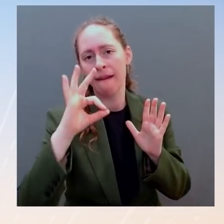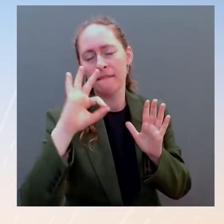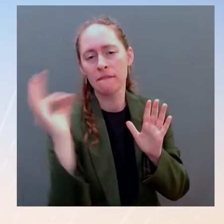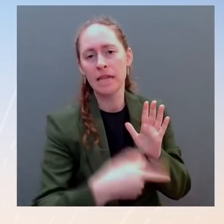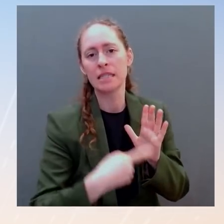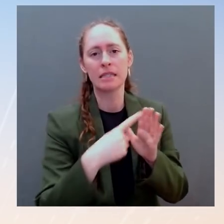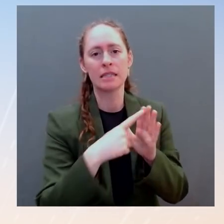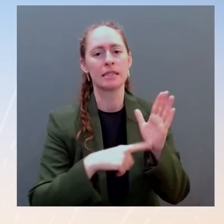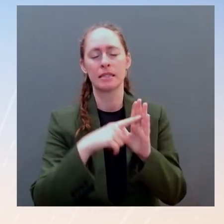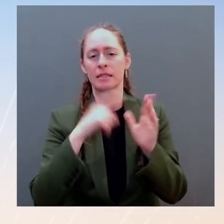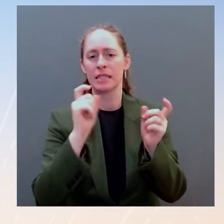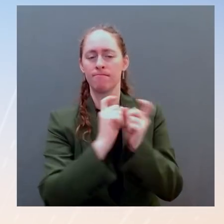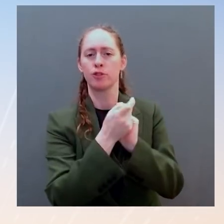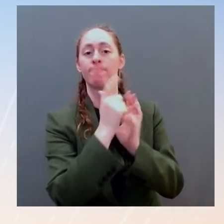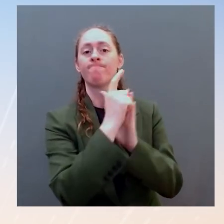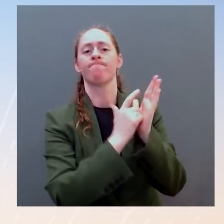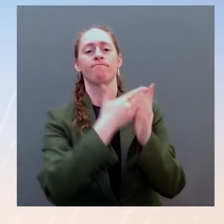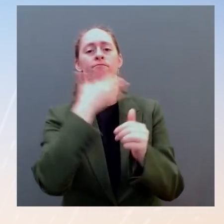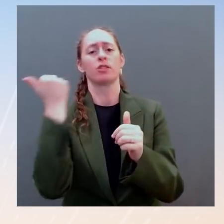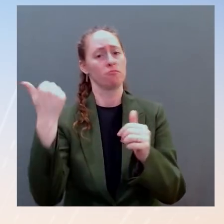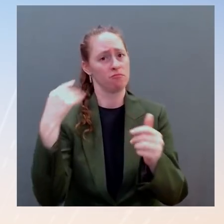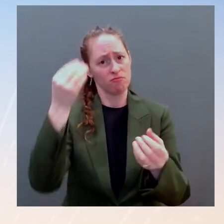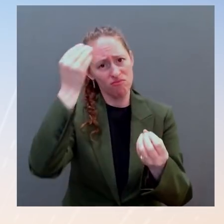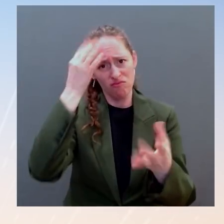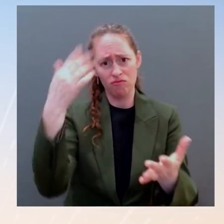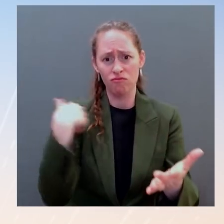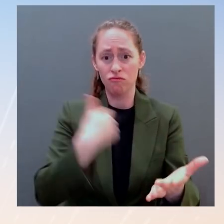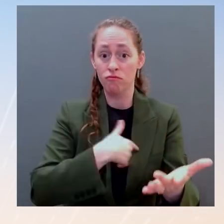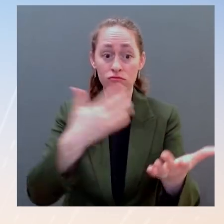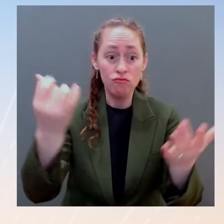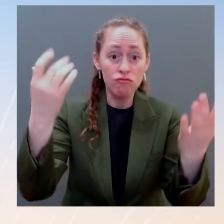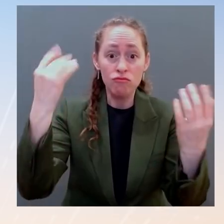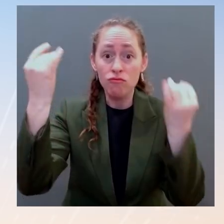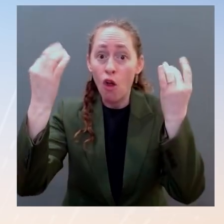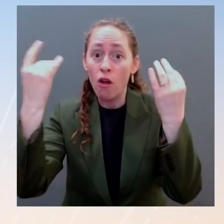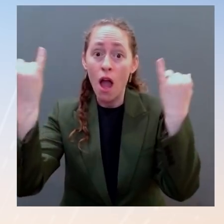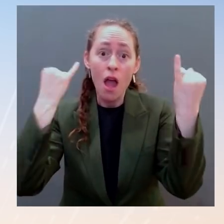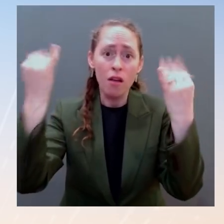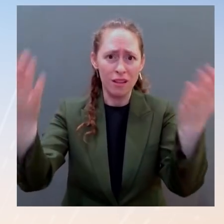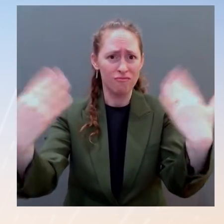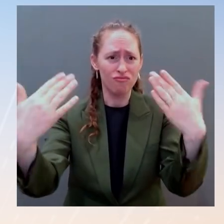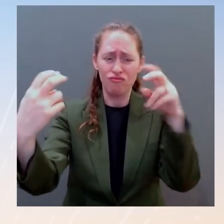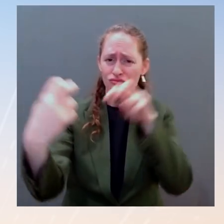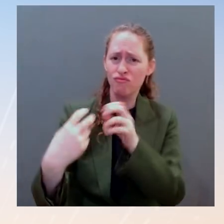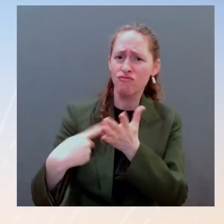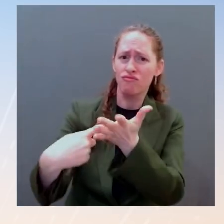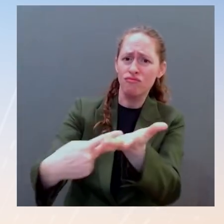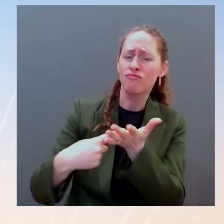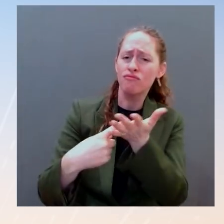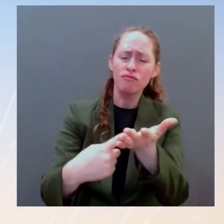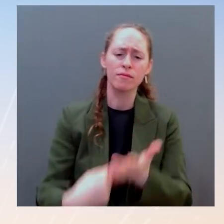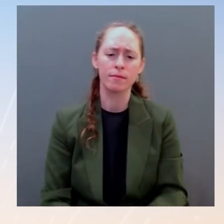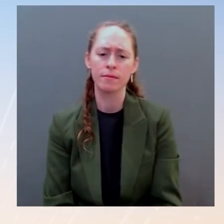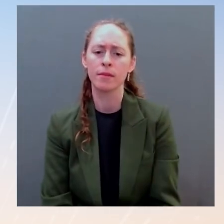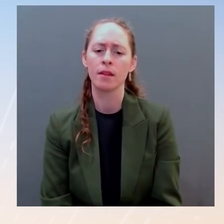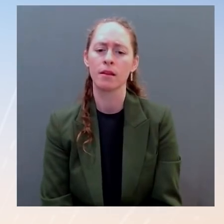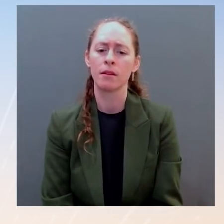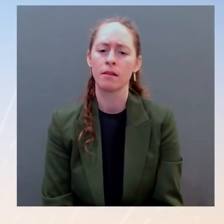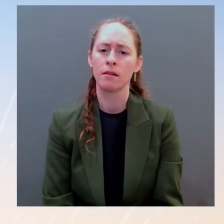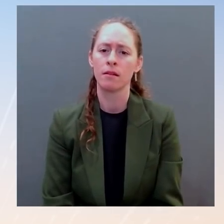for any elected officials to work with us on that. The Press: A lot of the border communities often, you know, say that they have requested more from -- from the federal government --